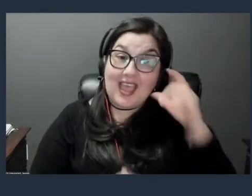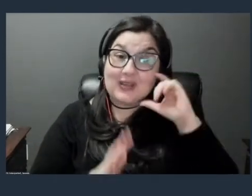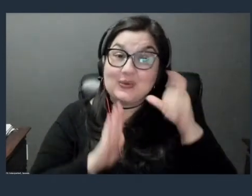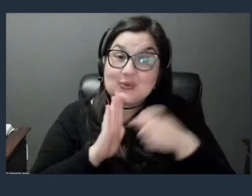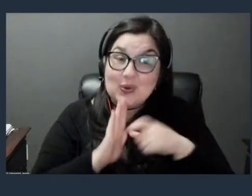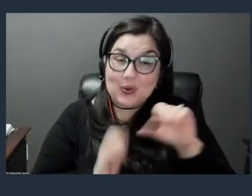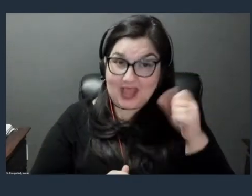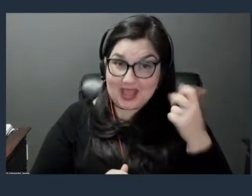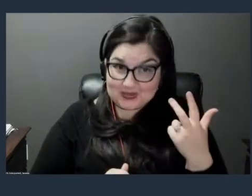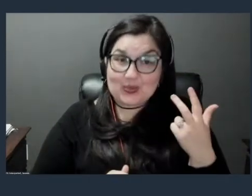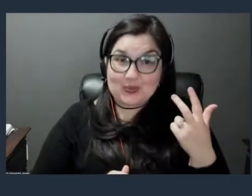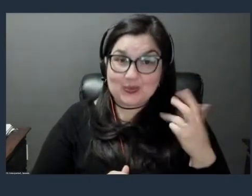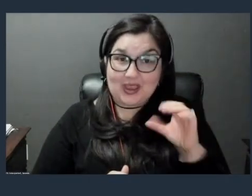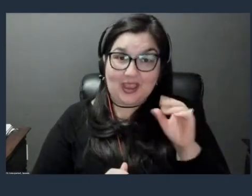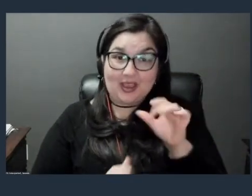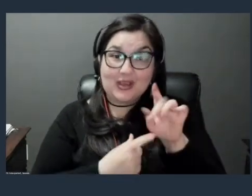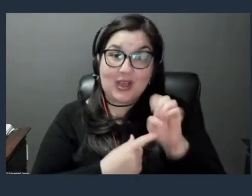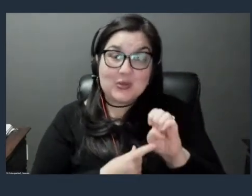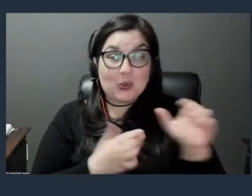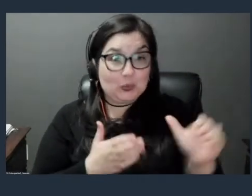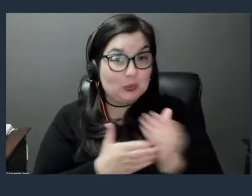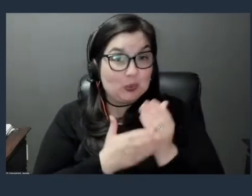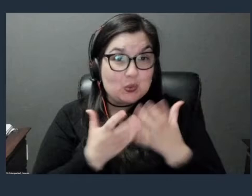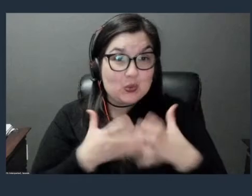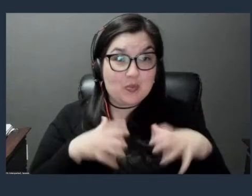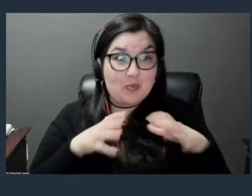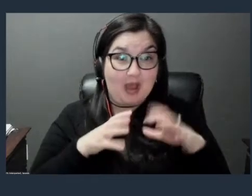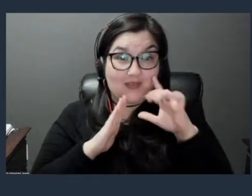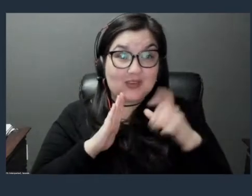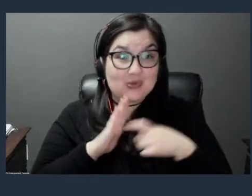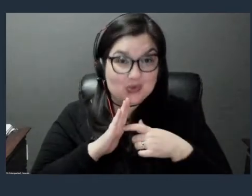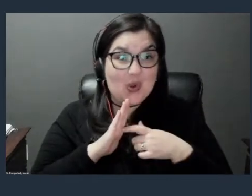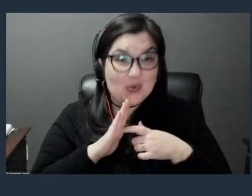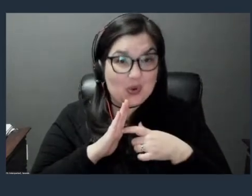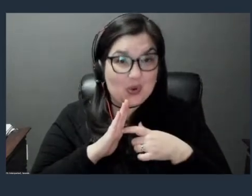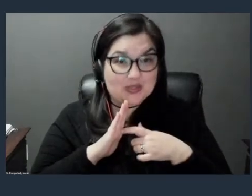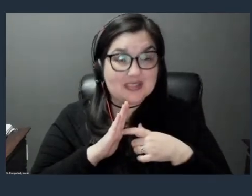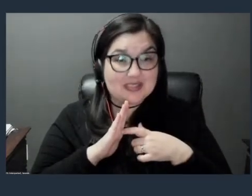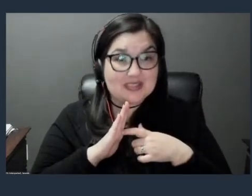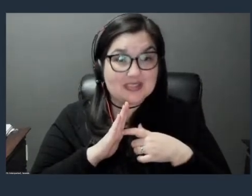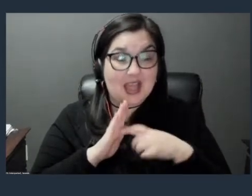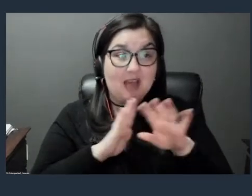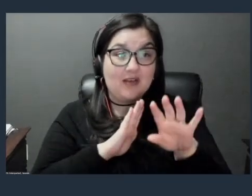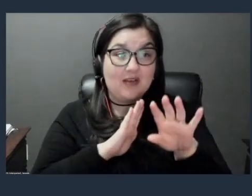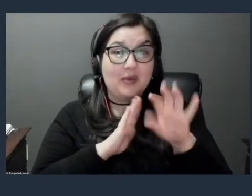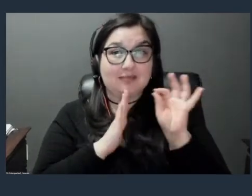and you create a brand new bucket, you'll notice that we have disabled, we have pre-selected the option of disabling ACLs.